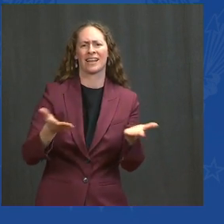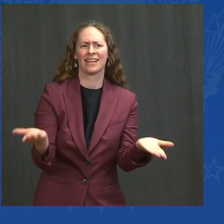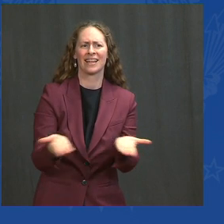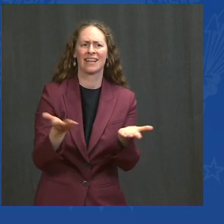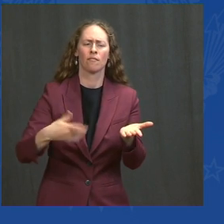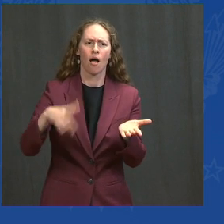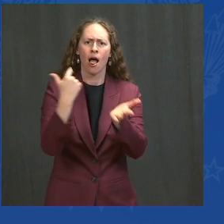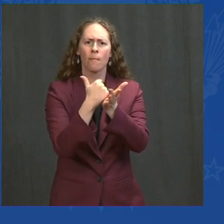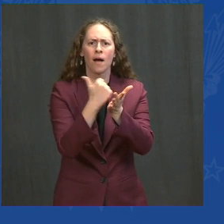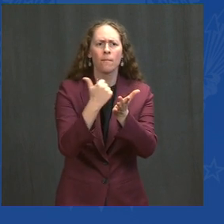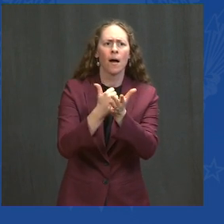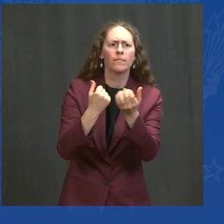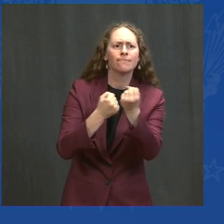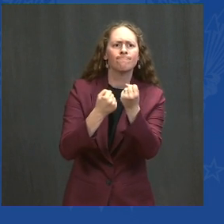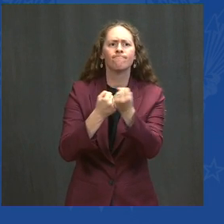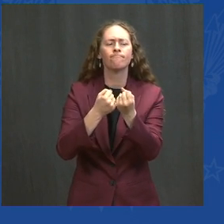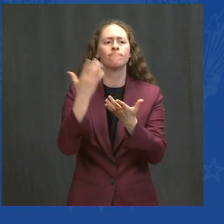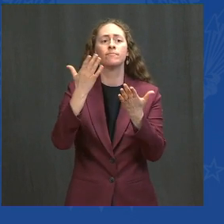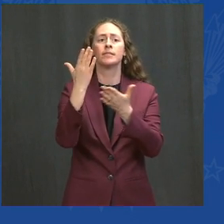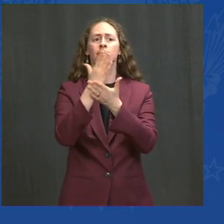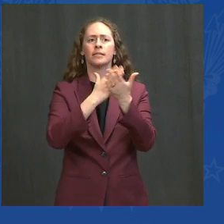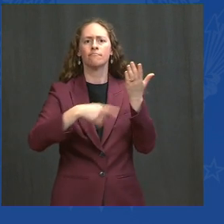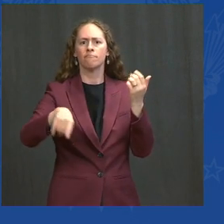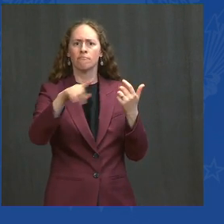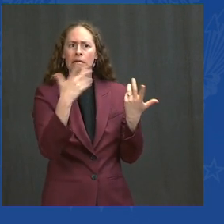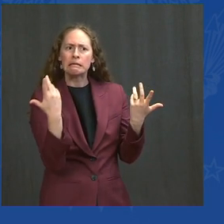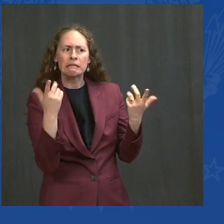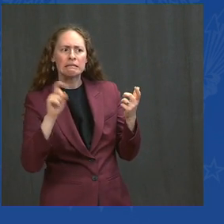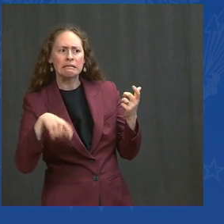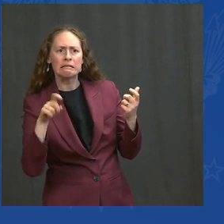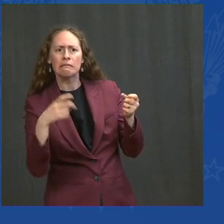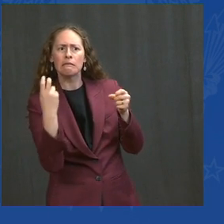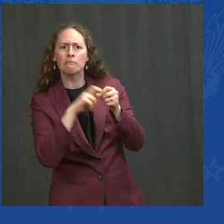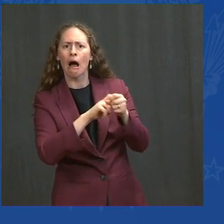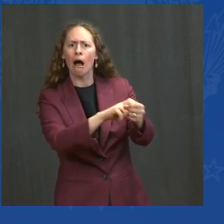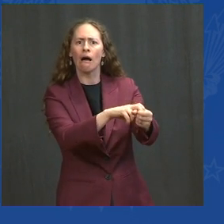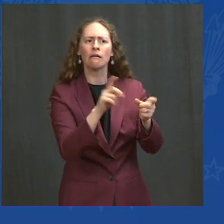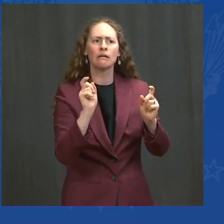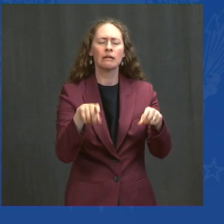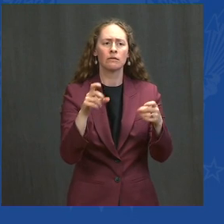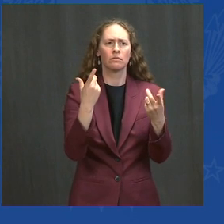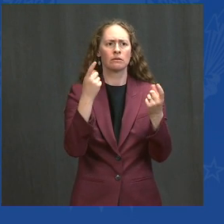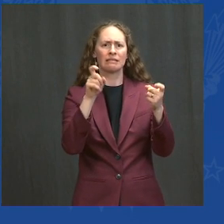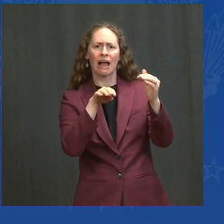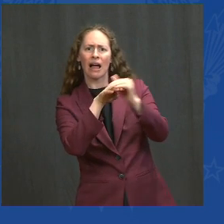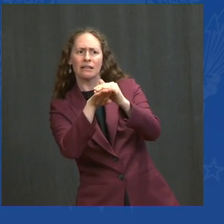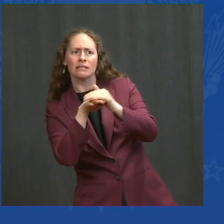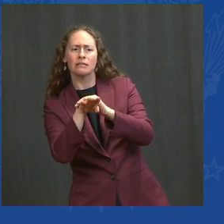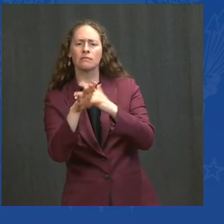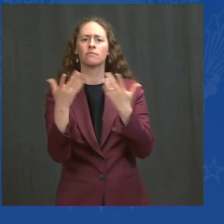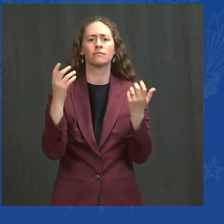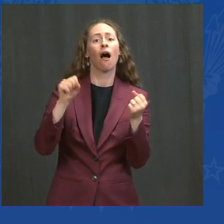their own means of transportation to access the necessities of life. Many of our employees are the first